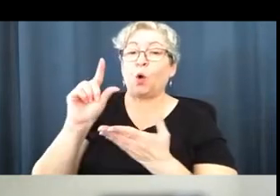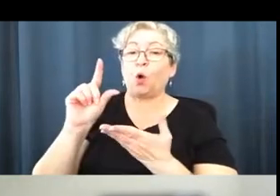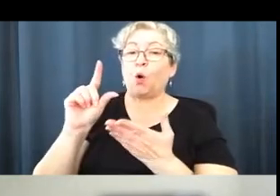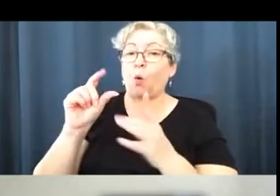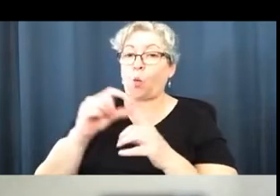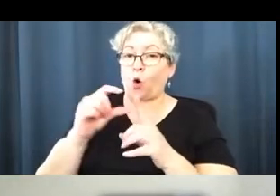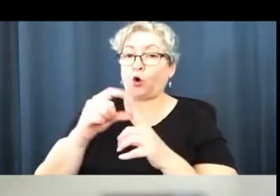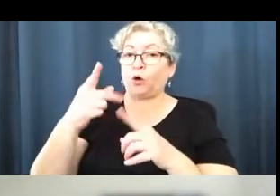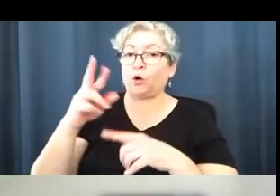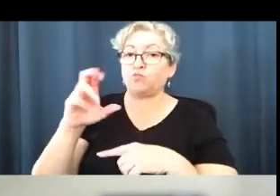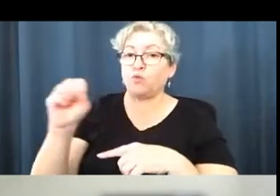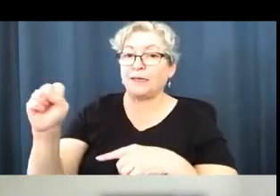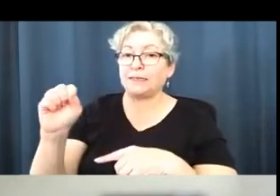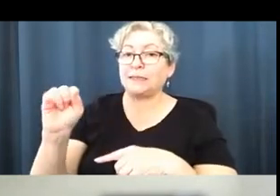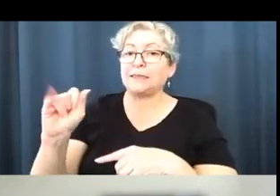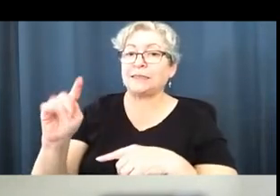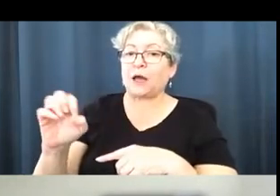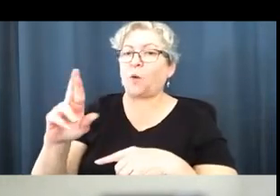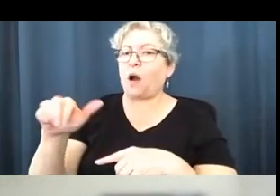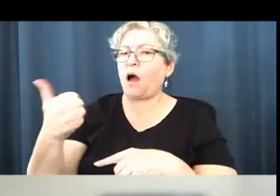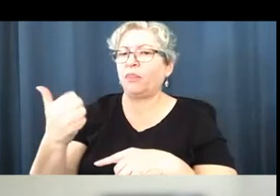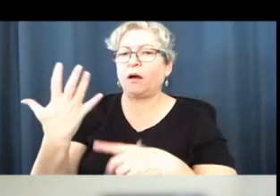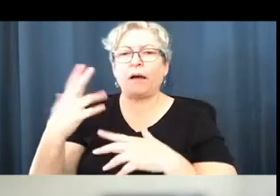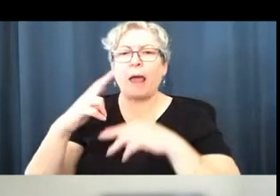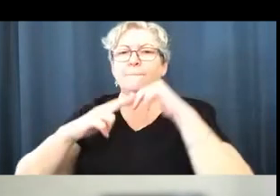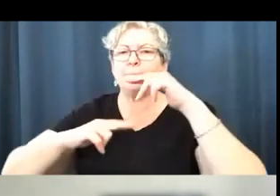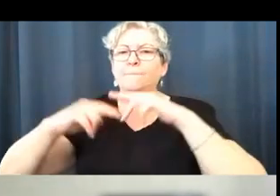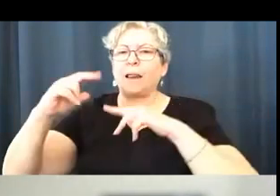or another kind of builder site out of the box